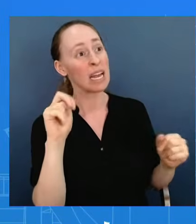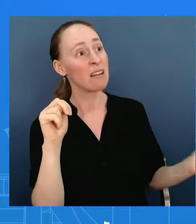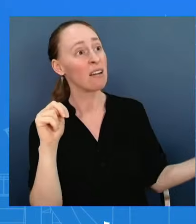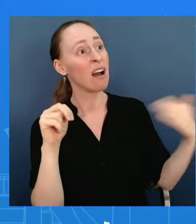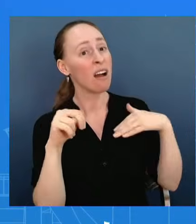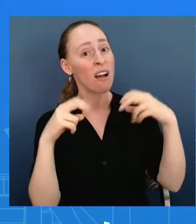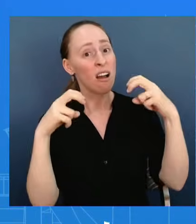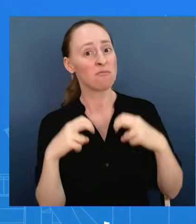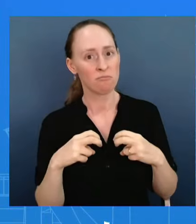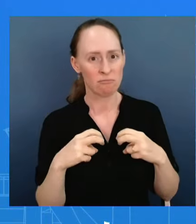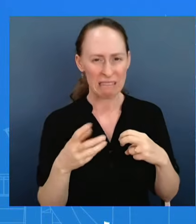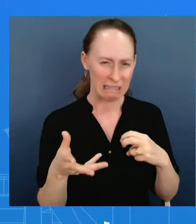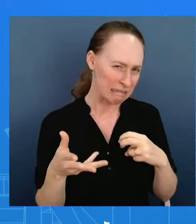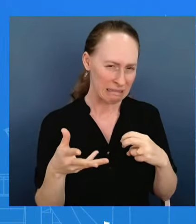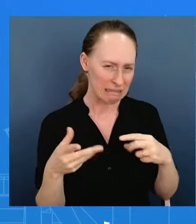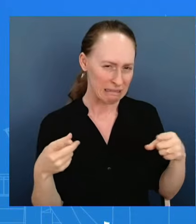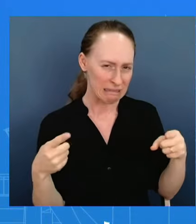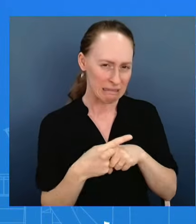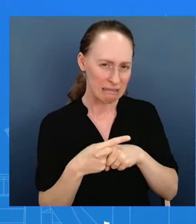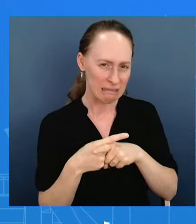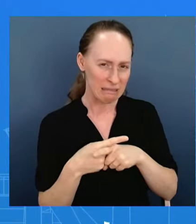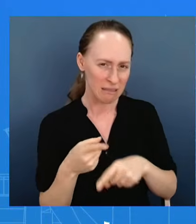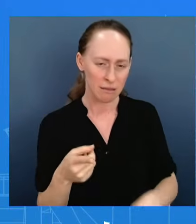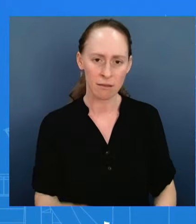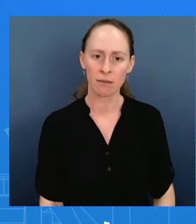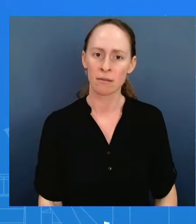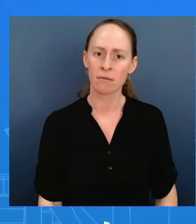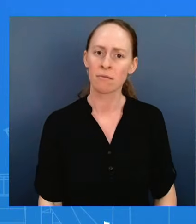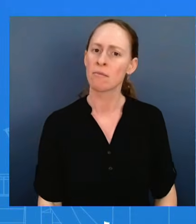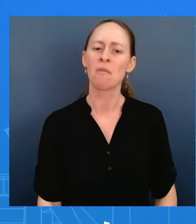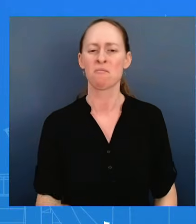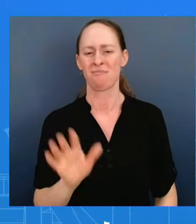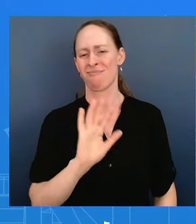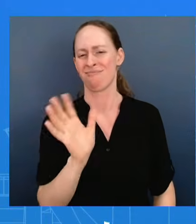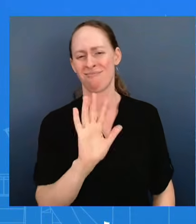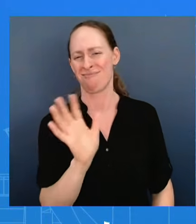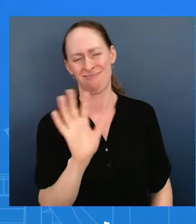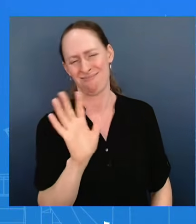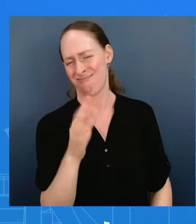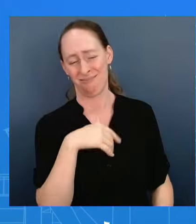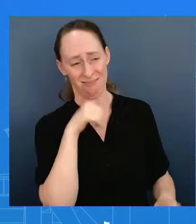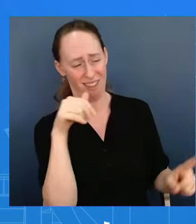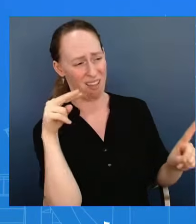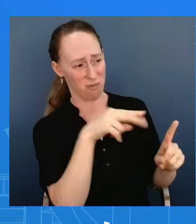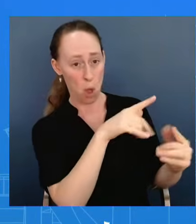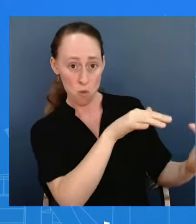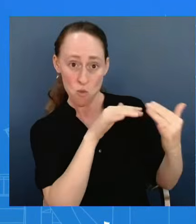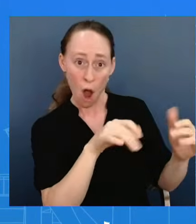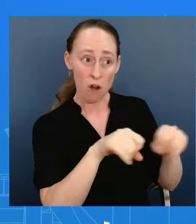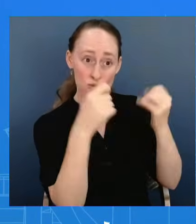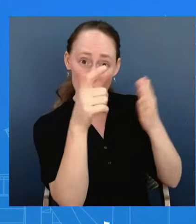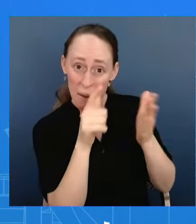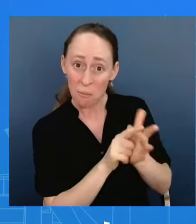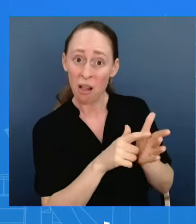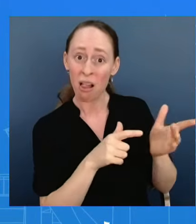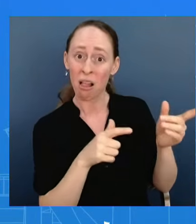And as we’ve said before, we don’t find the ICC’s finding to be relevant or appropriate in this case.